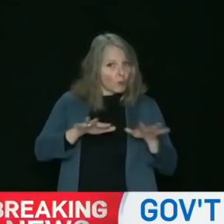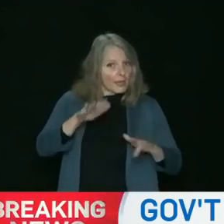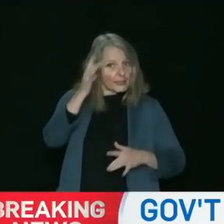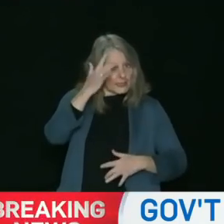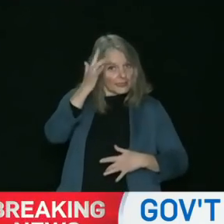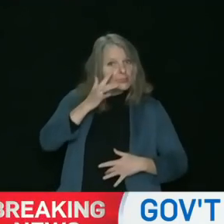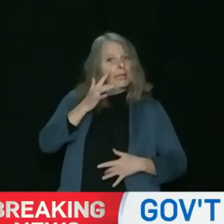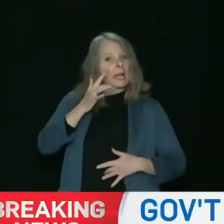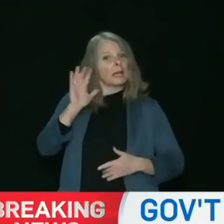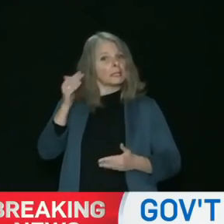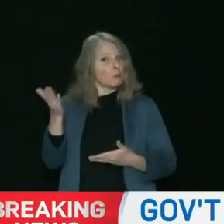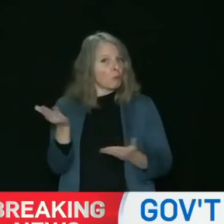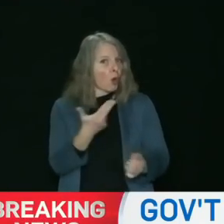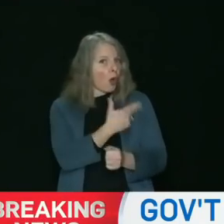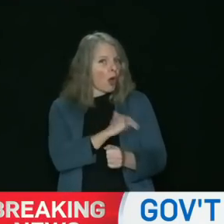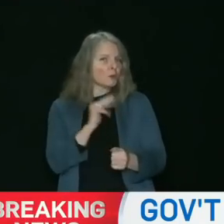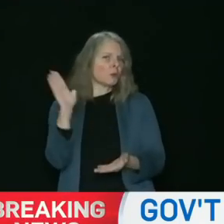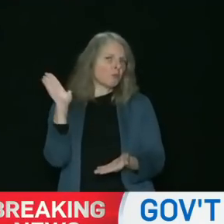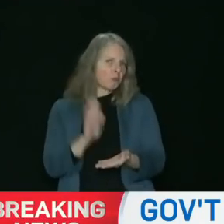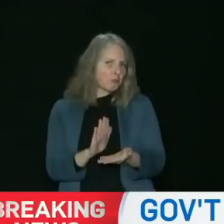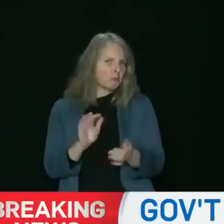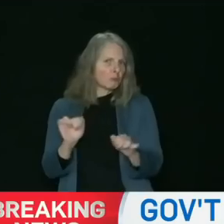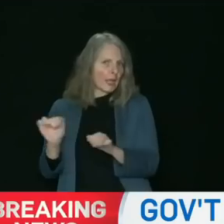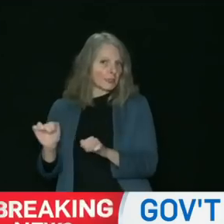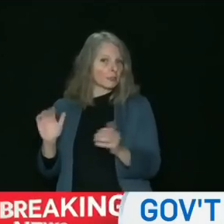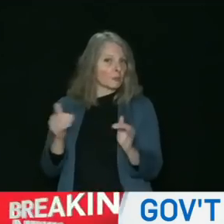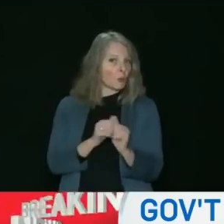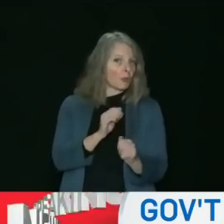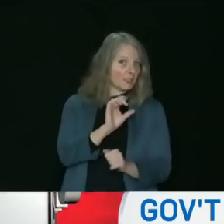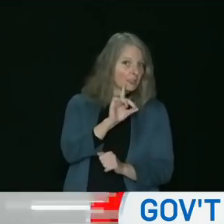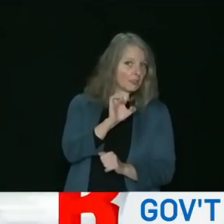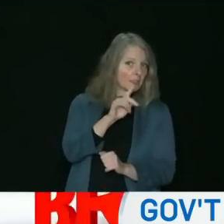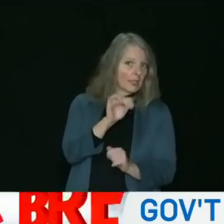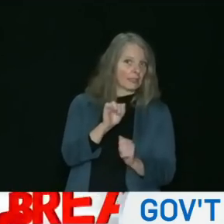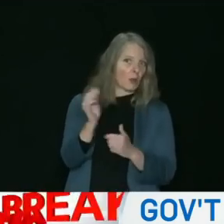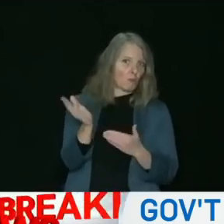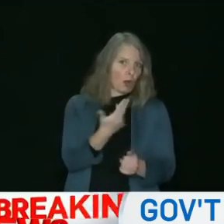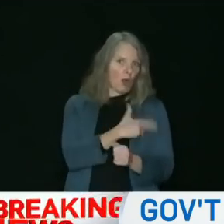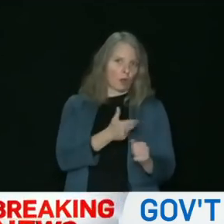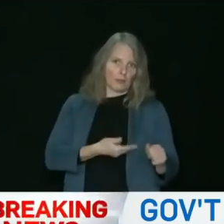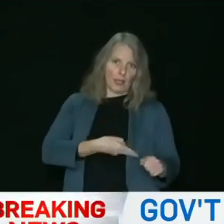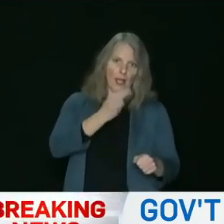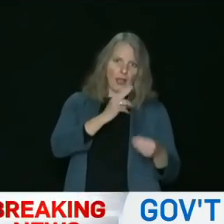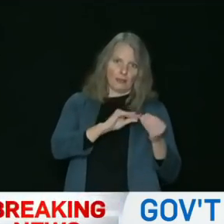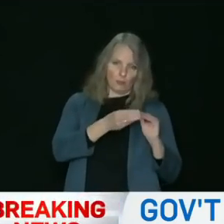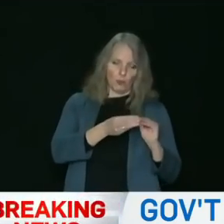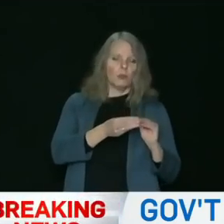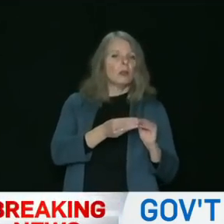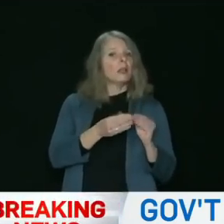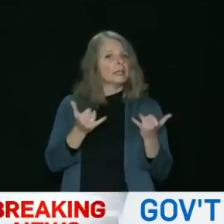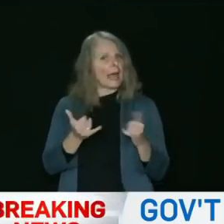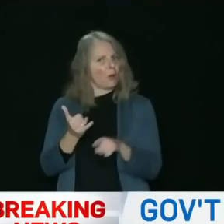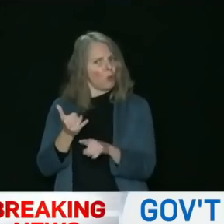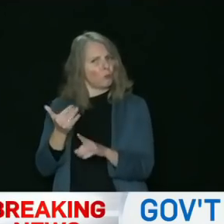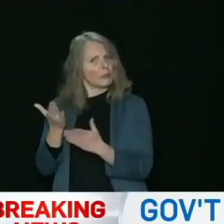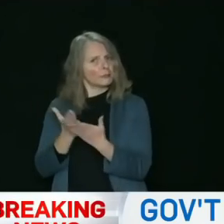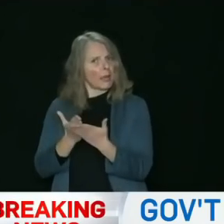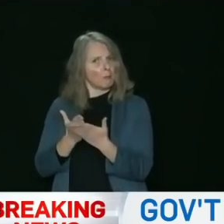THROUGHOUT THE COUNTRY. EVEN IF THE DATA SHOWS THAT THE RUSK OF HOSPITALIZATION IS LOWER